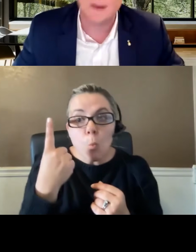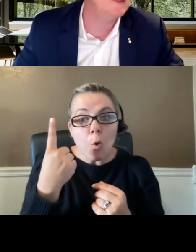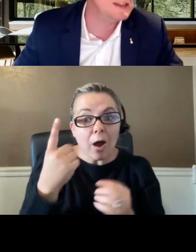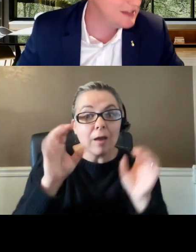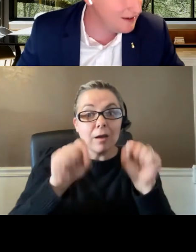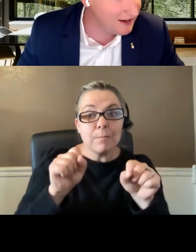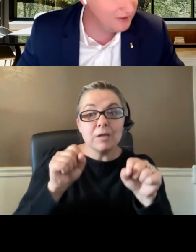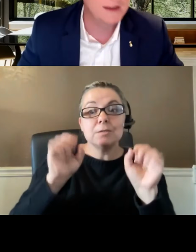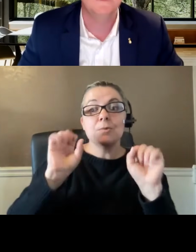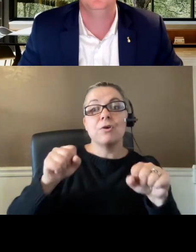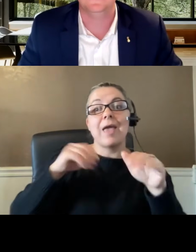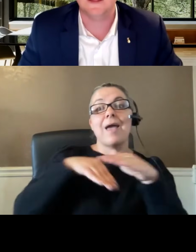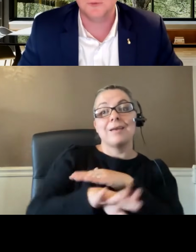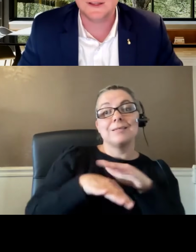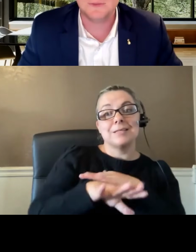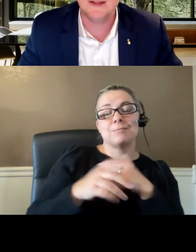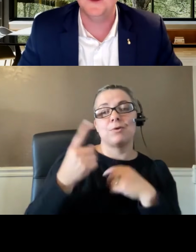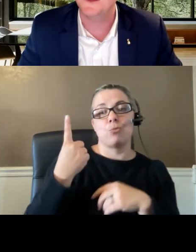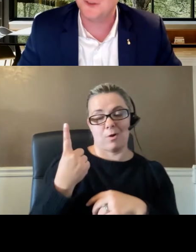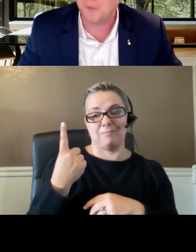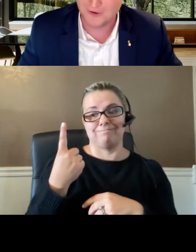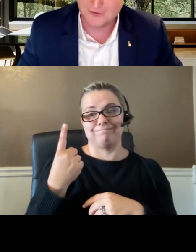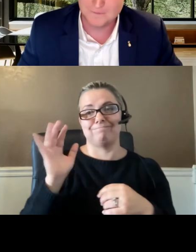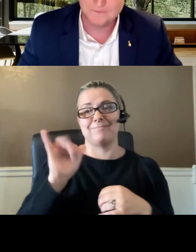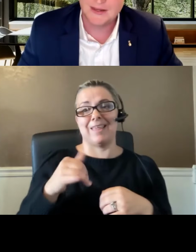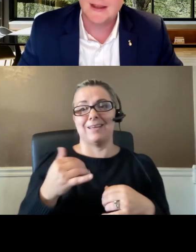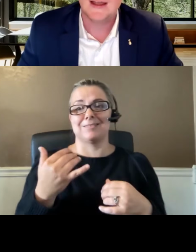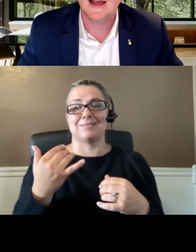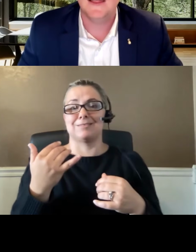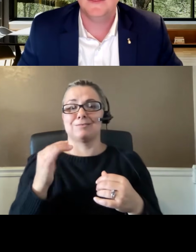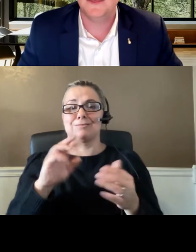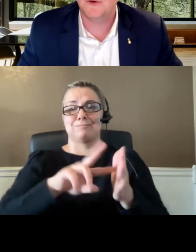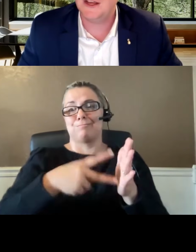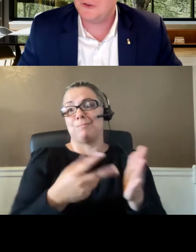I'm saying that's the ideal thing, that's what this means when it says "supports". The most